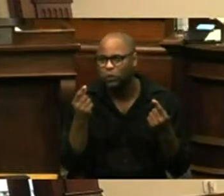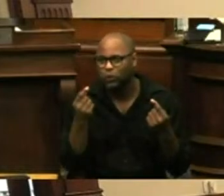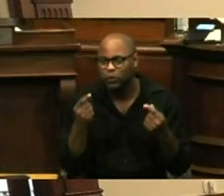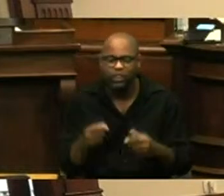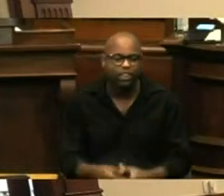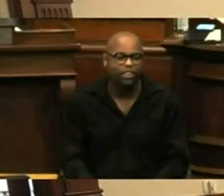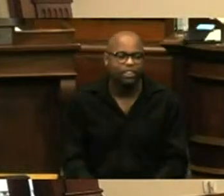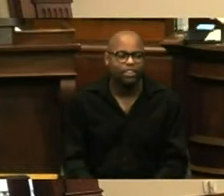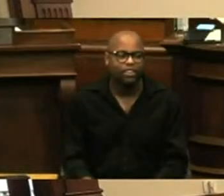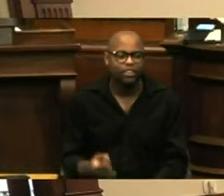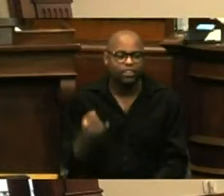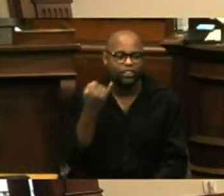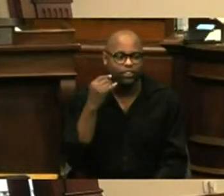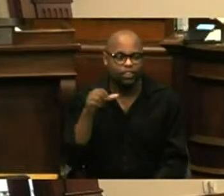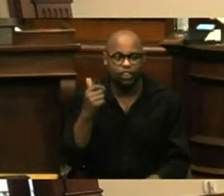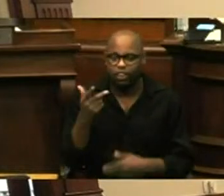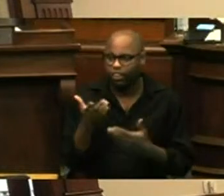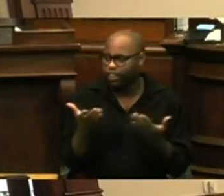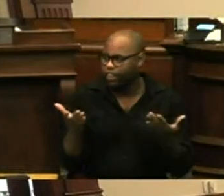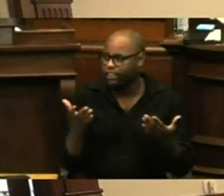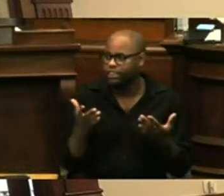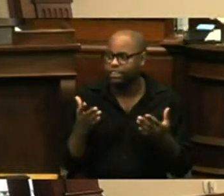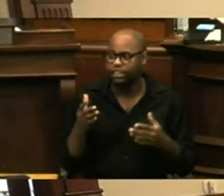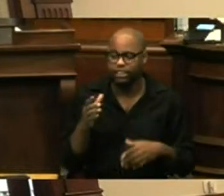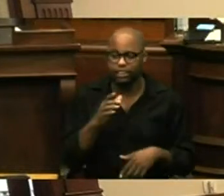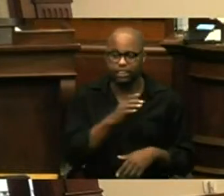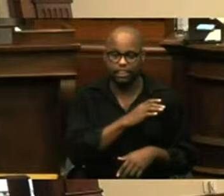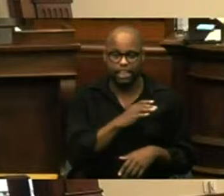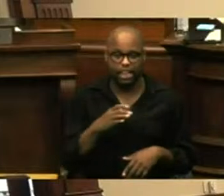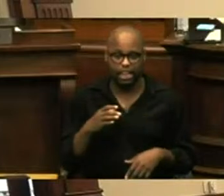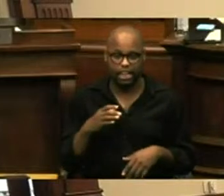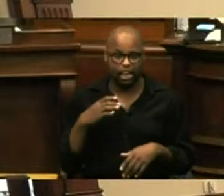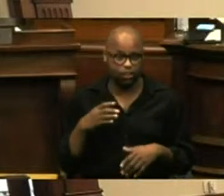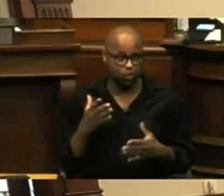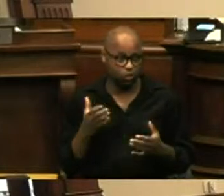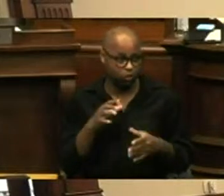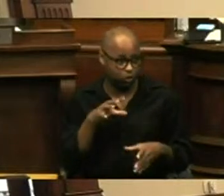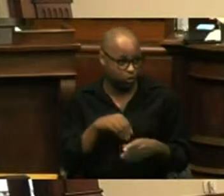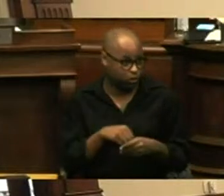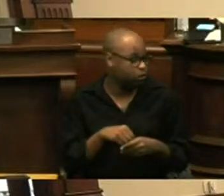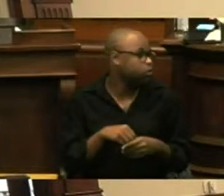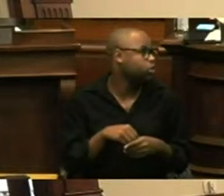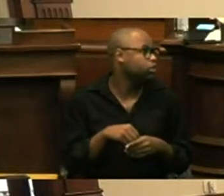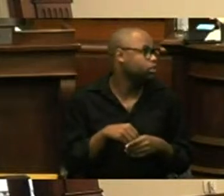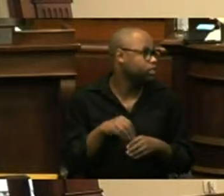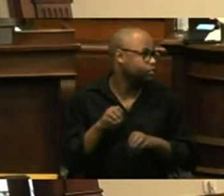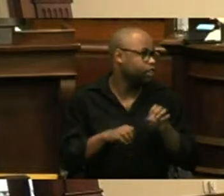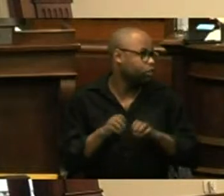love to know kind of what they're planning on doing. So if there's other things at least